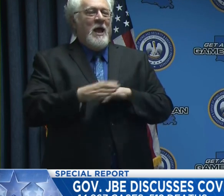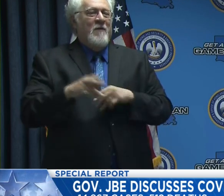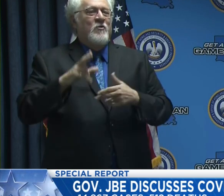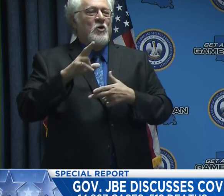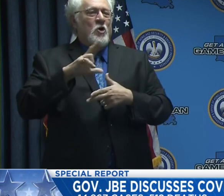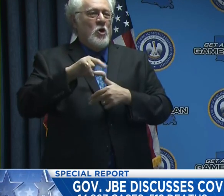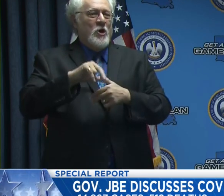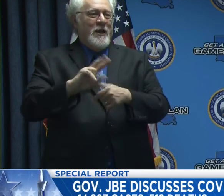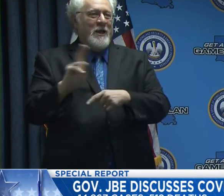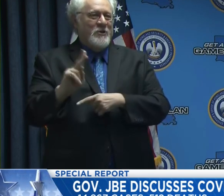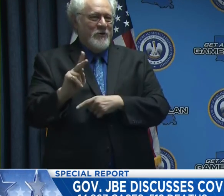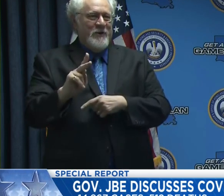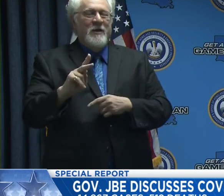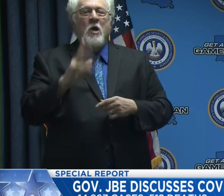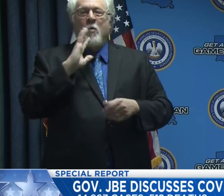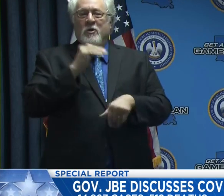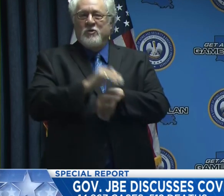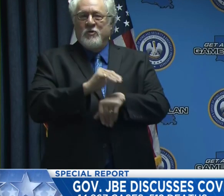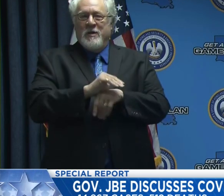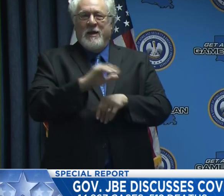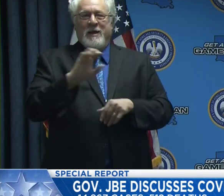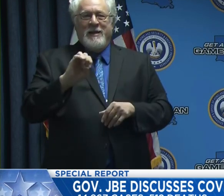THIS WAS THE FIRST GAME BACK IN THE SUPERDOME AFTER HURRICANE CATEGORY.